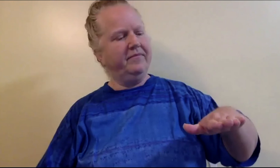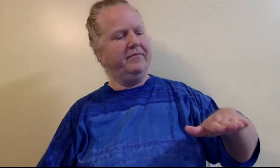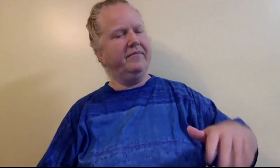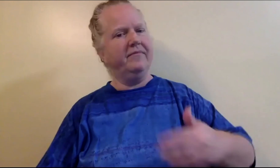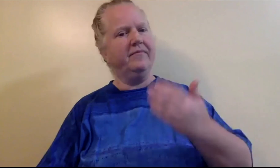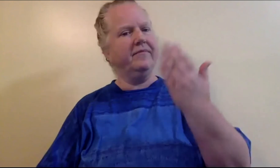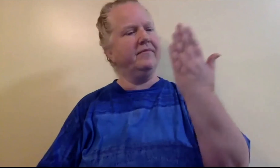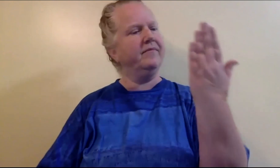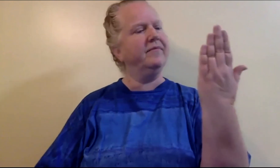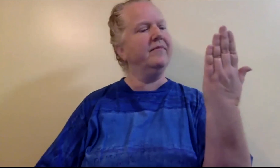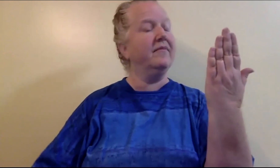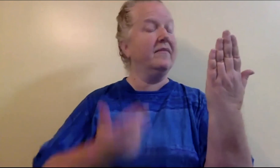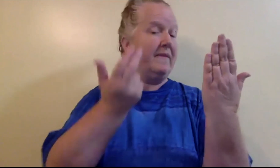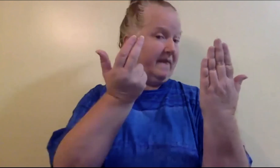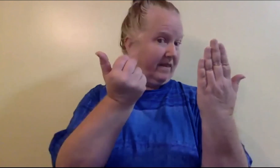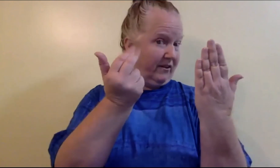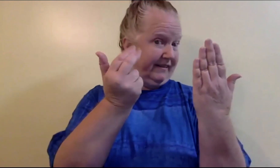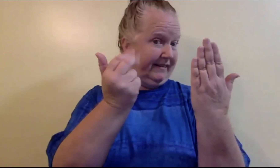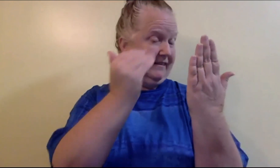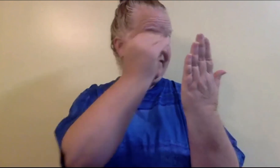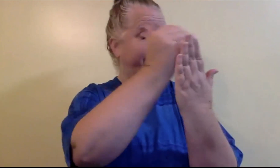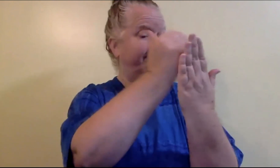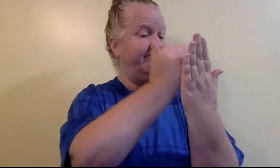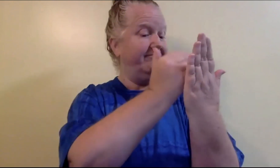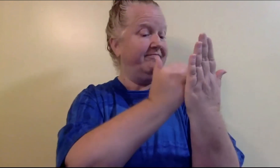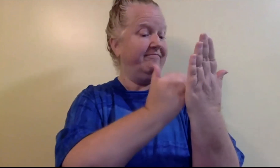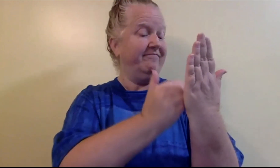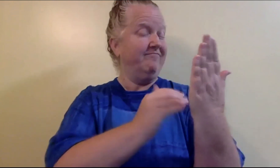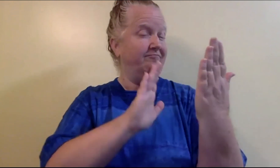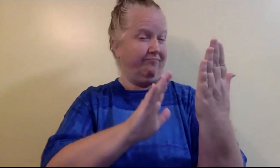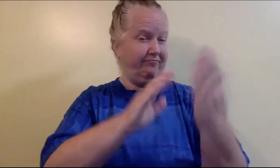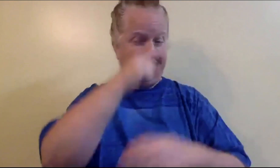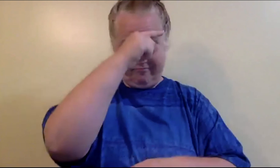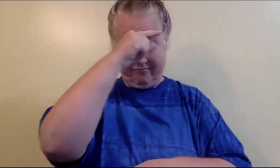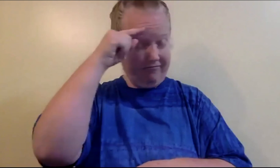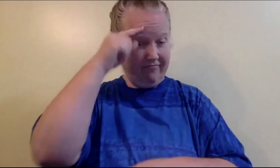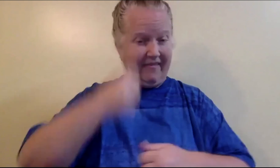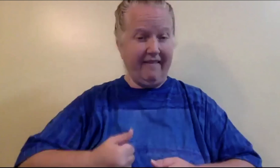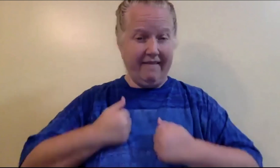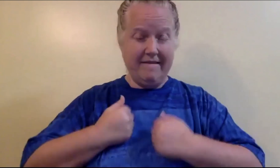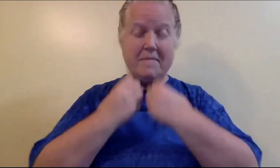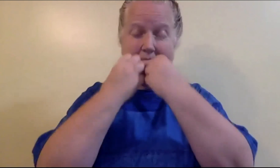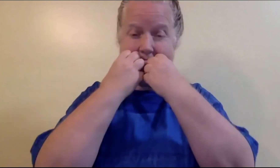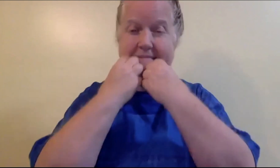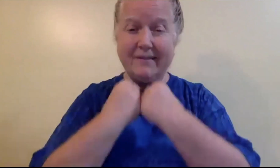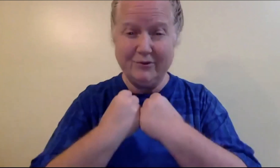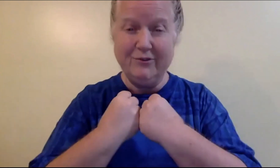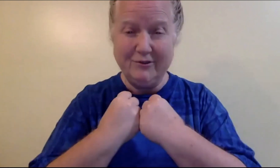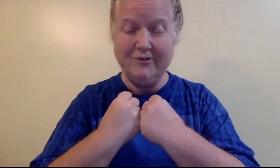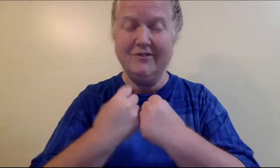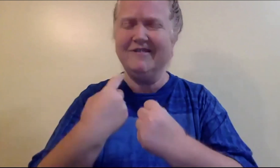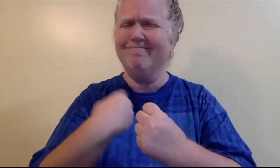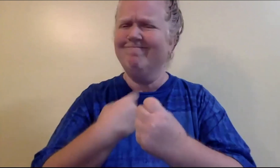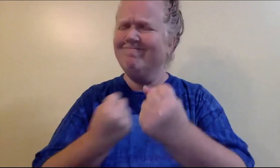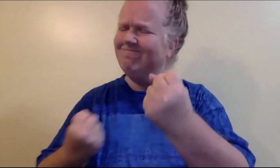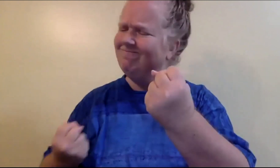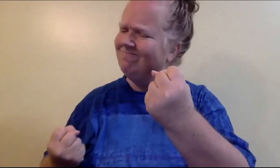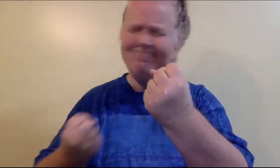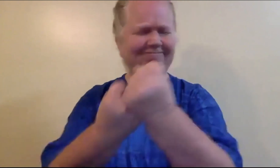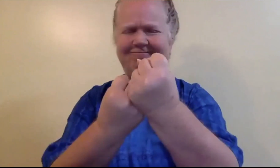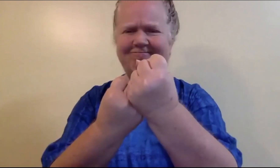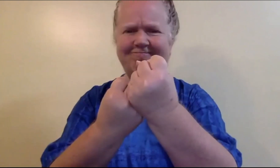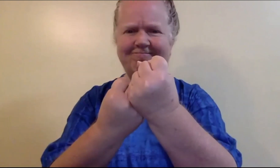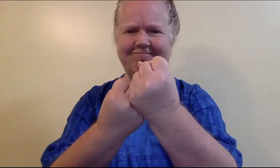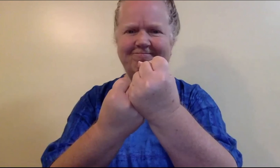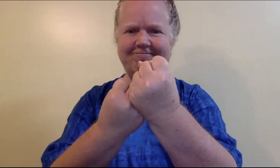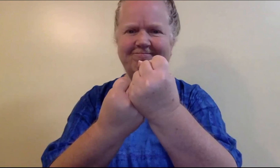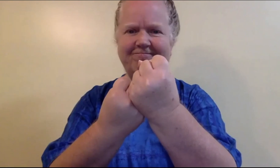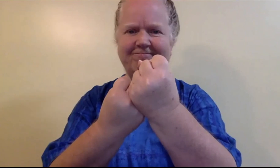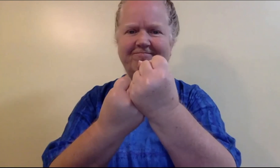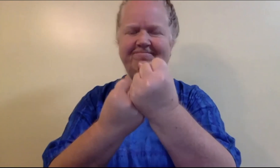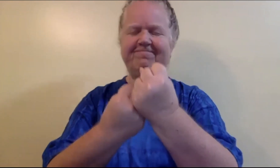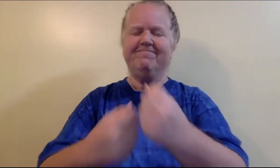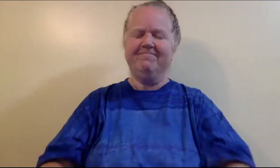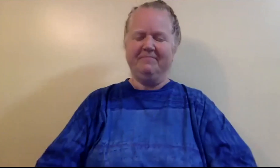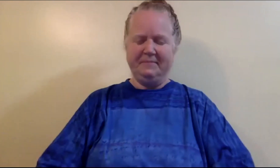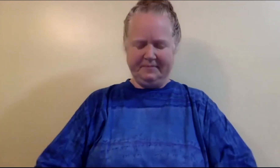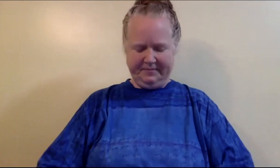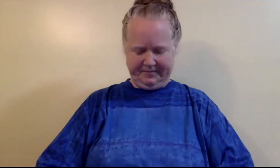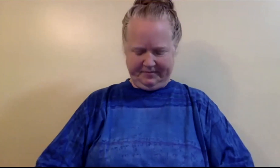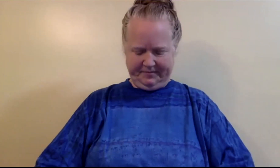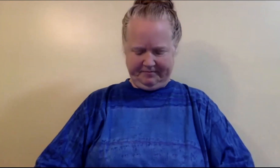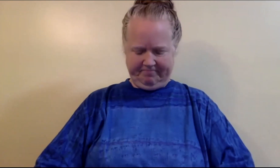I picked up the list of 13 things again. One said, "Black Lives Matter." That is a movement I fully support.